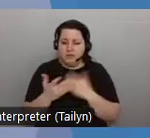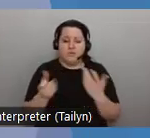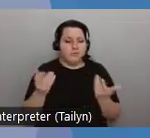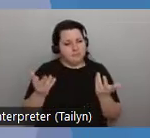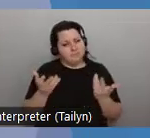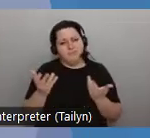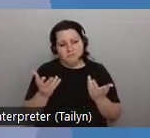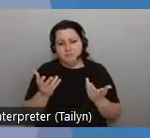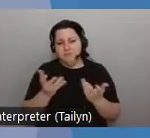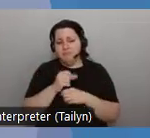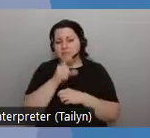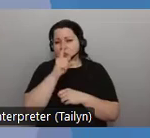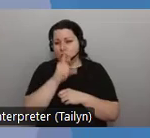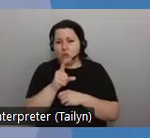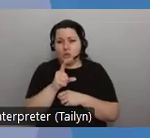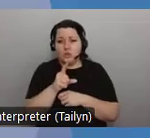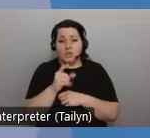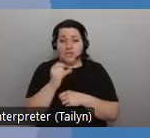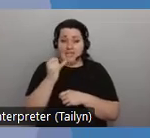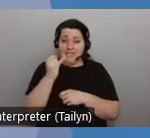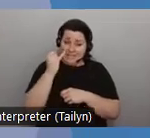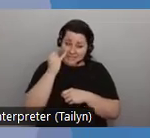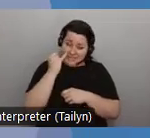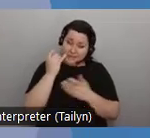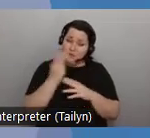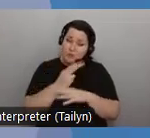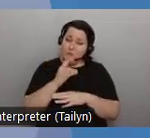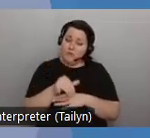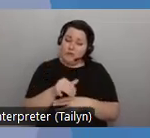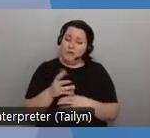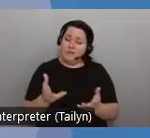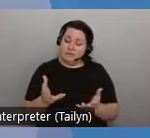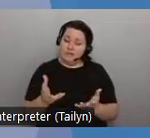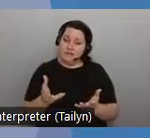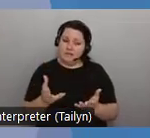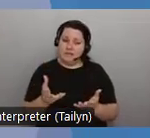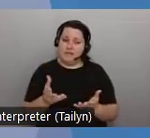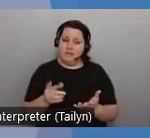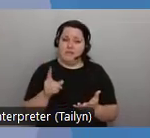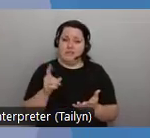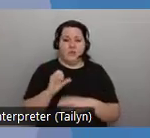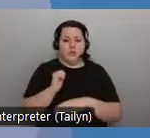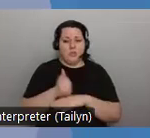you guess which salad is, if you're hiding rows or adding extra rows or columns to create space, that sort of